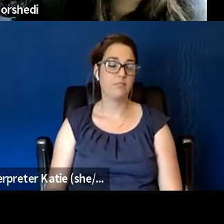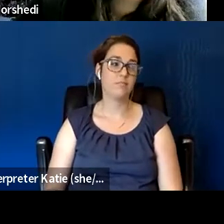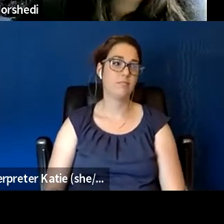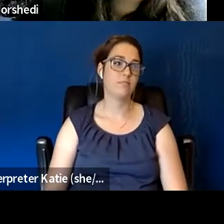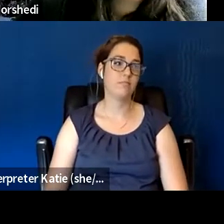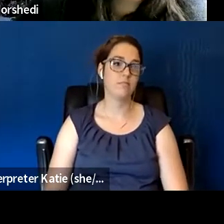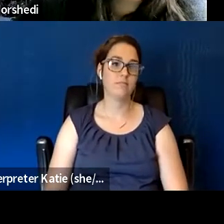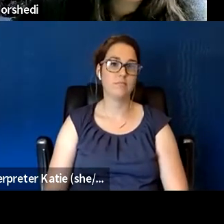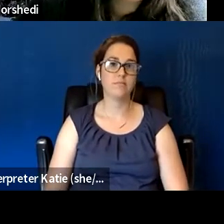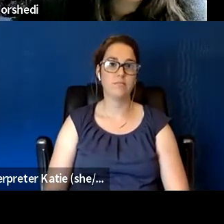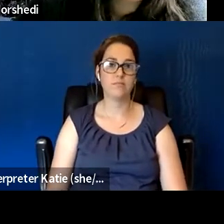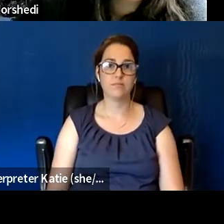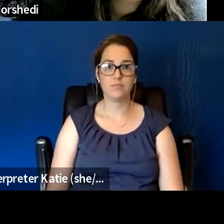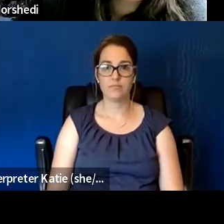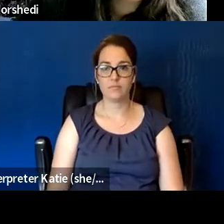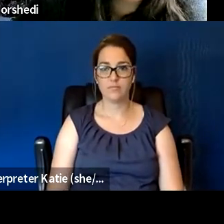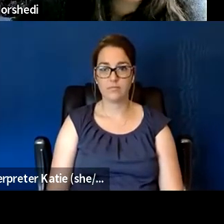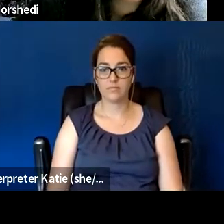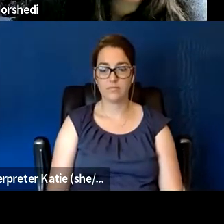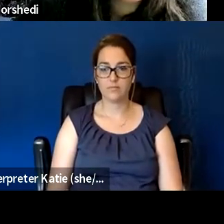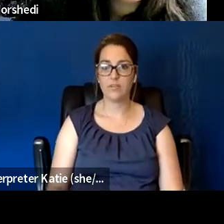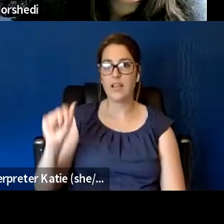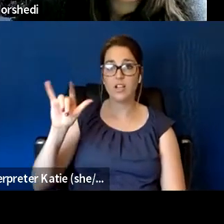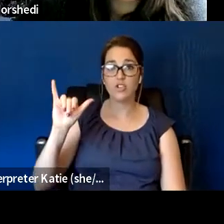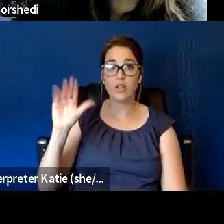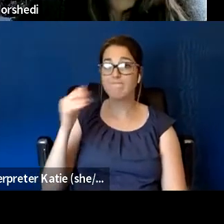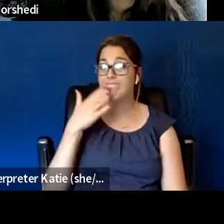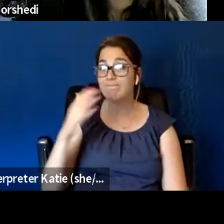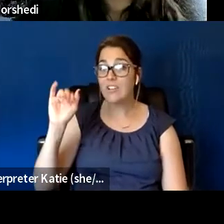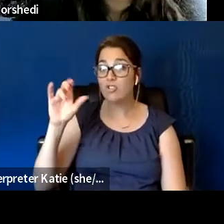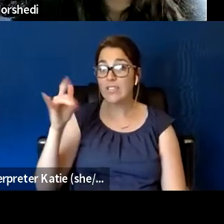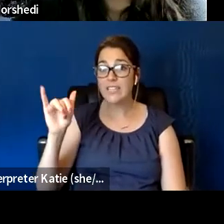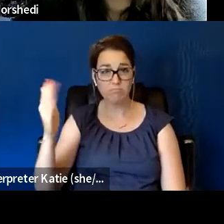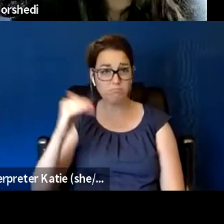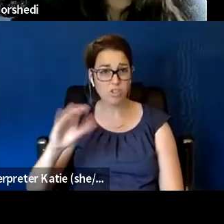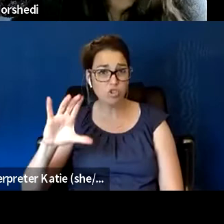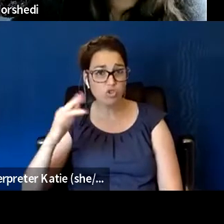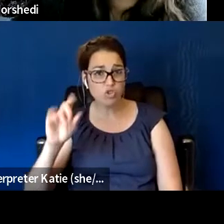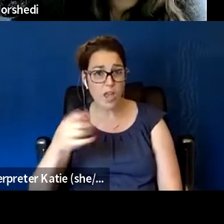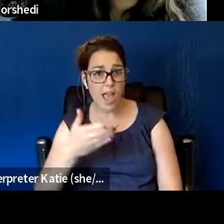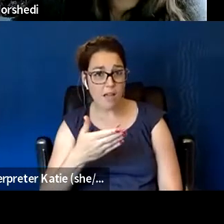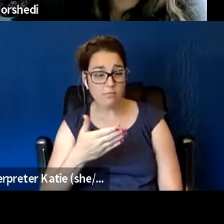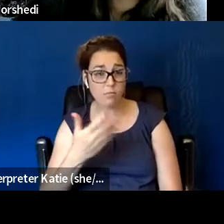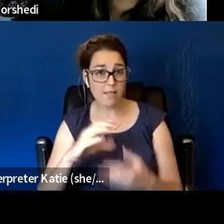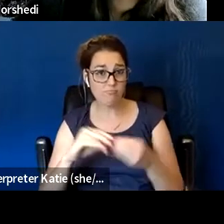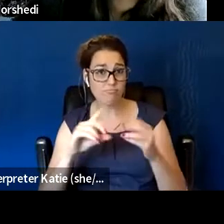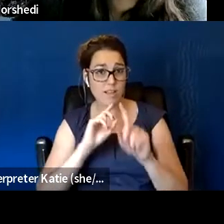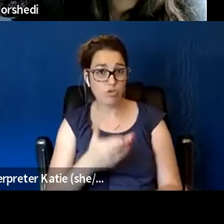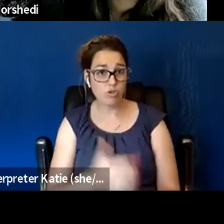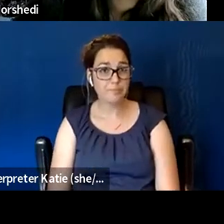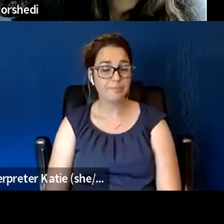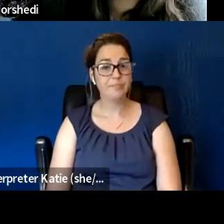Thank you so much, Ashley. Chad, did you have any insights on that one as well? So excellent question.